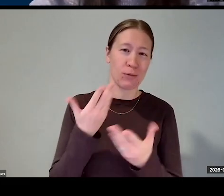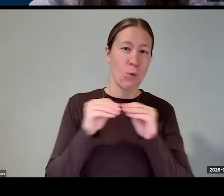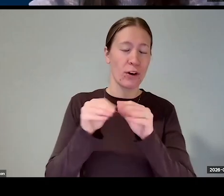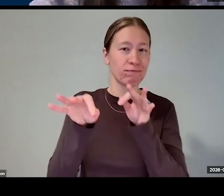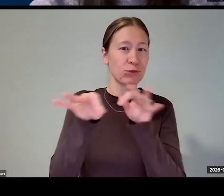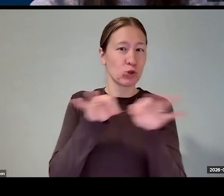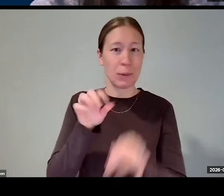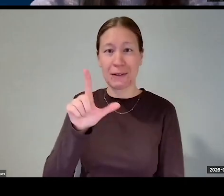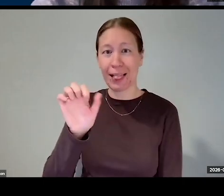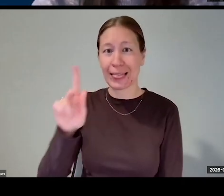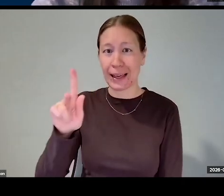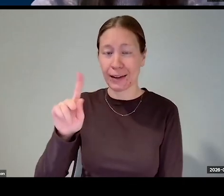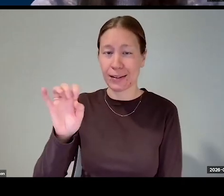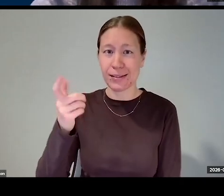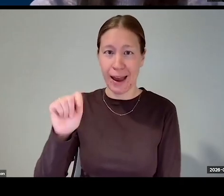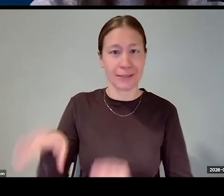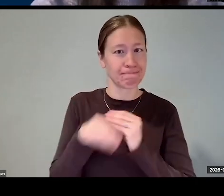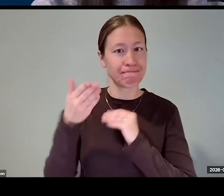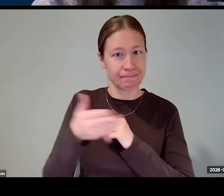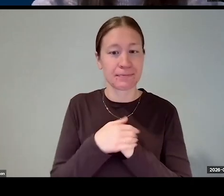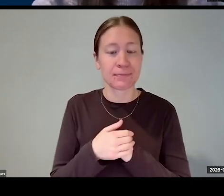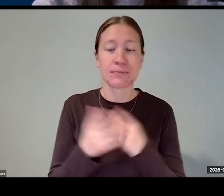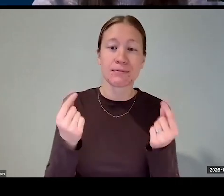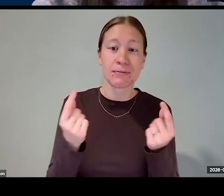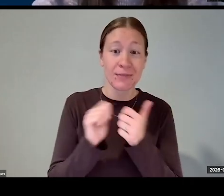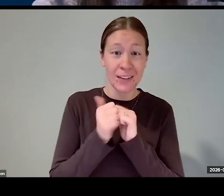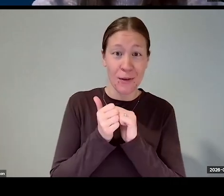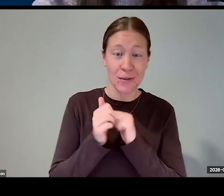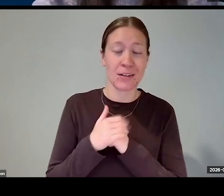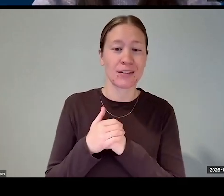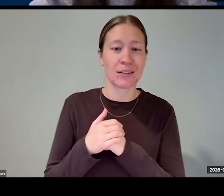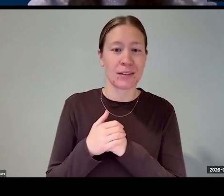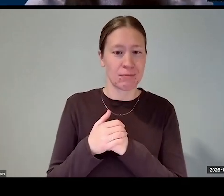To do this, I can use the text that I have in this list for each library.